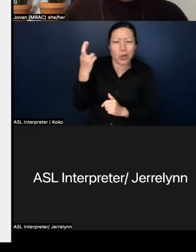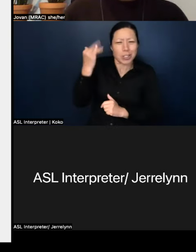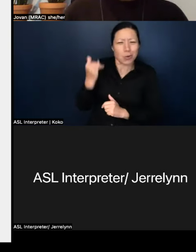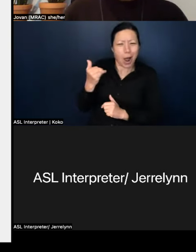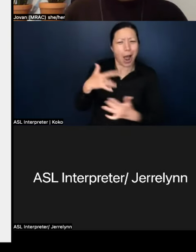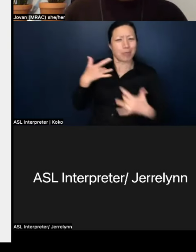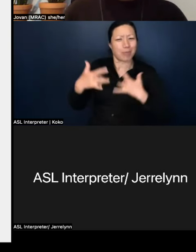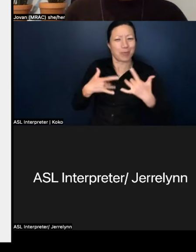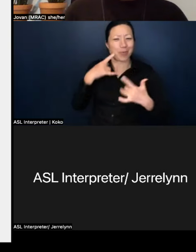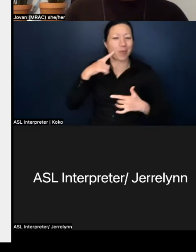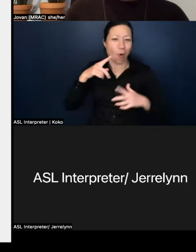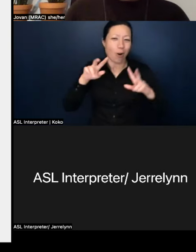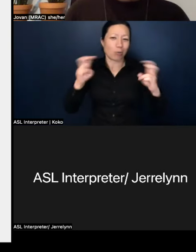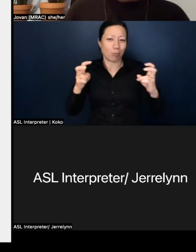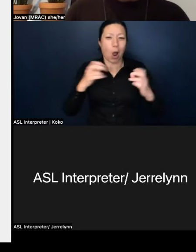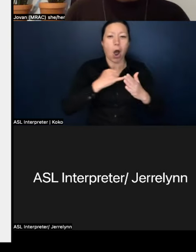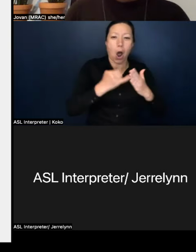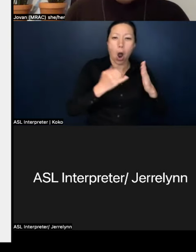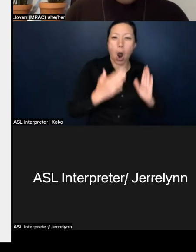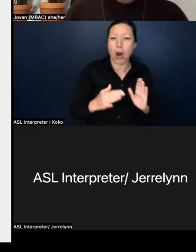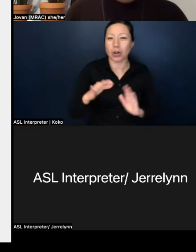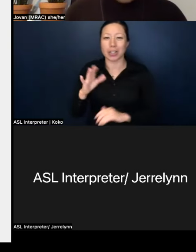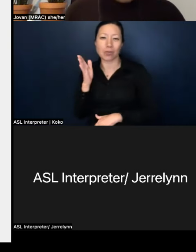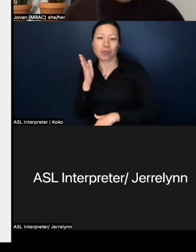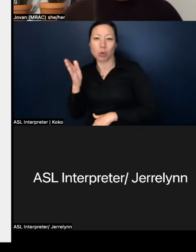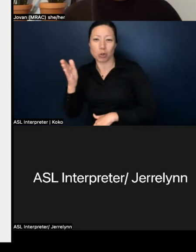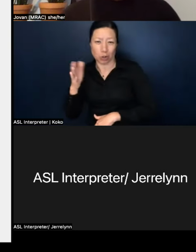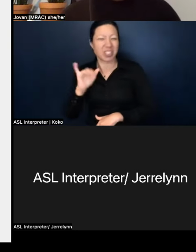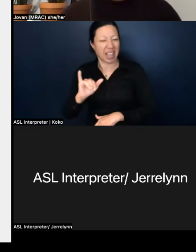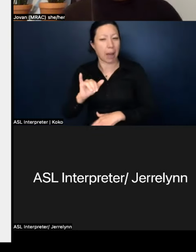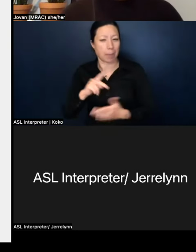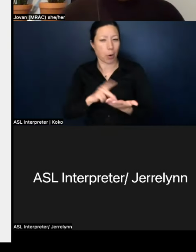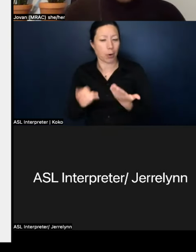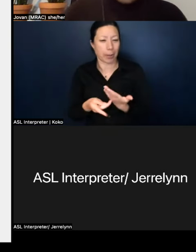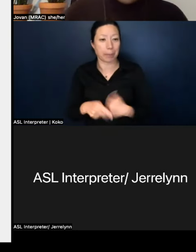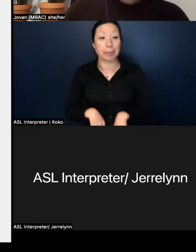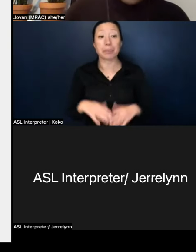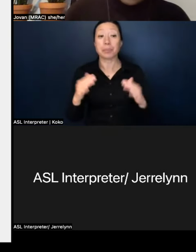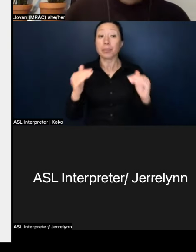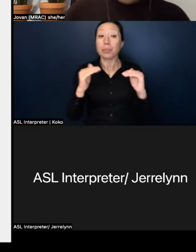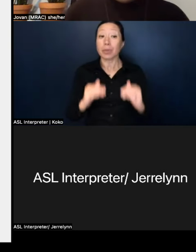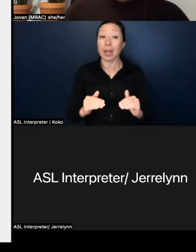when it comes to the Artists' Futures program? And then there's a final optional question.